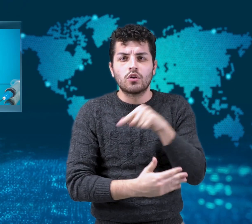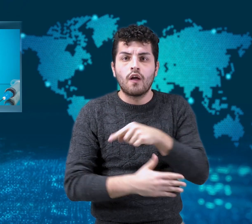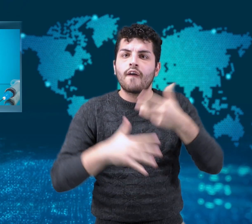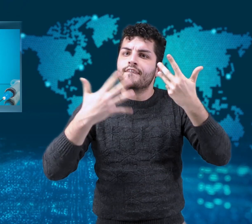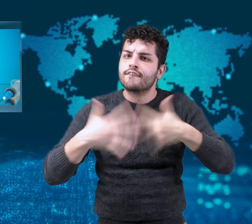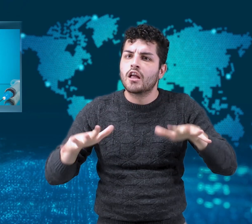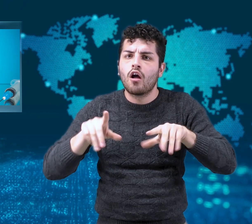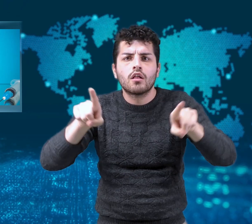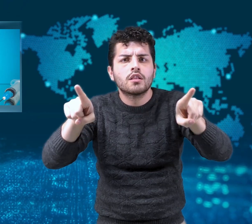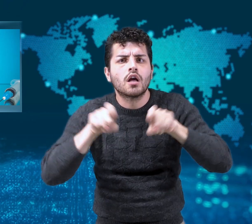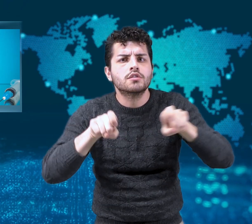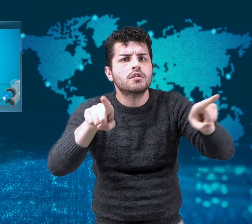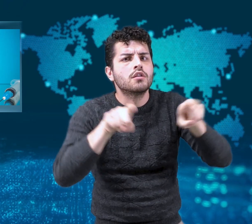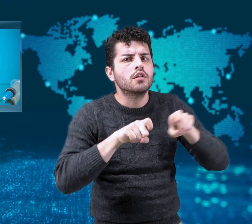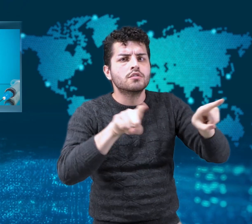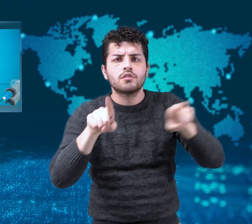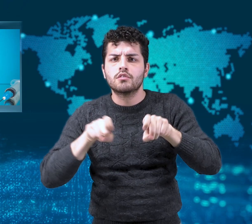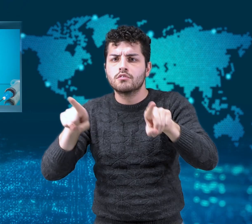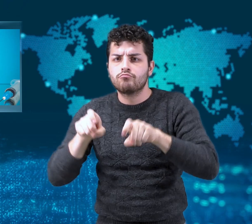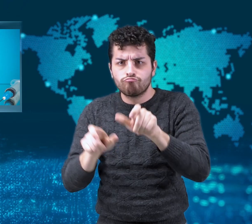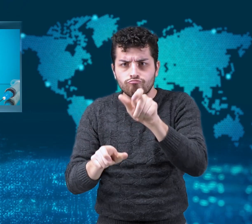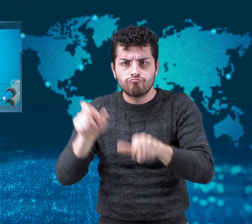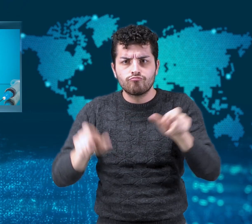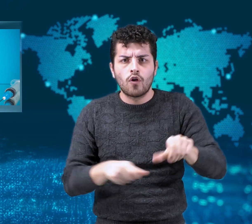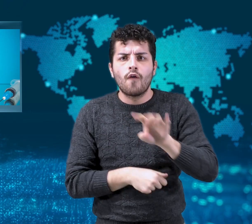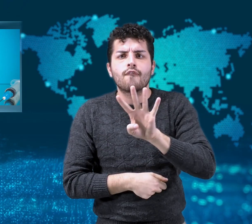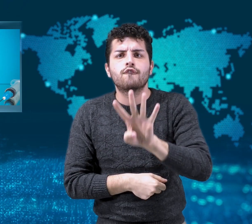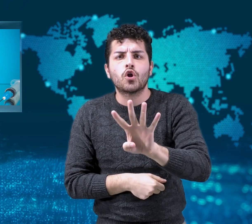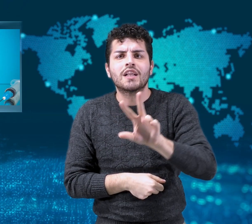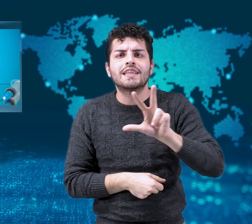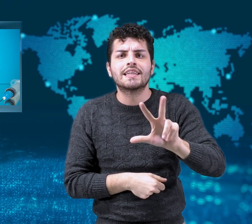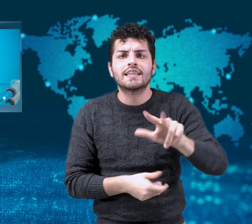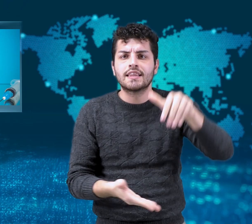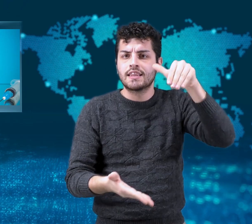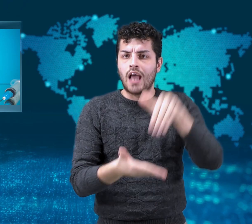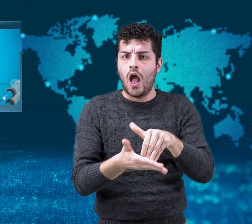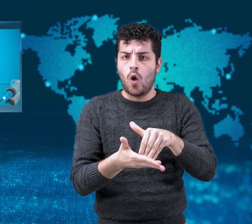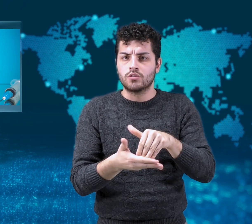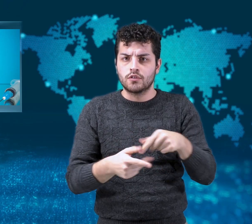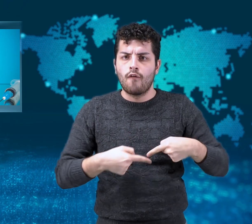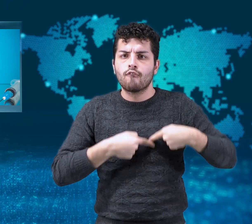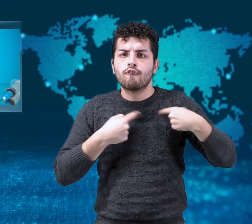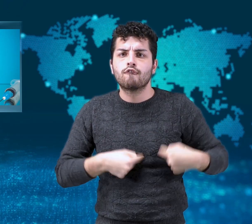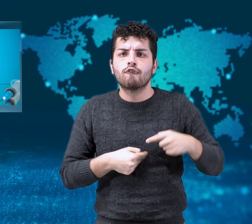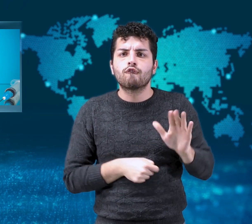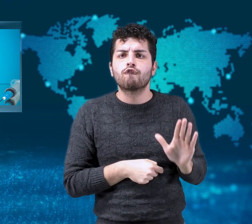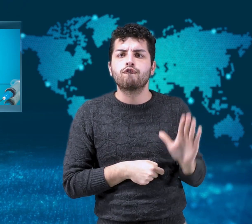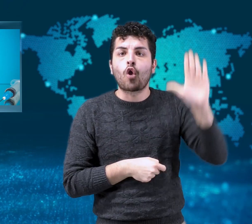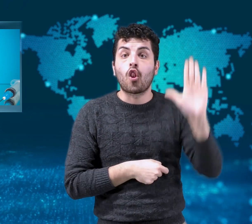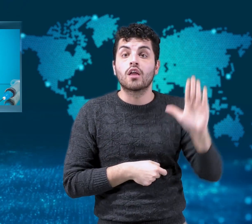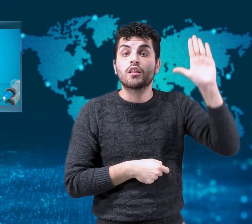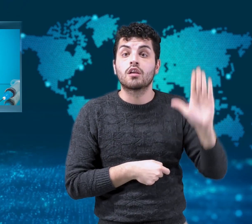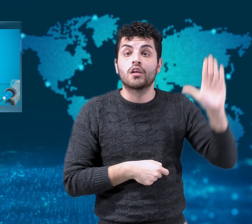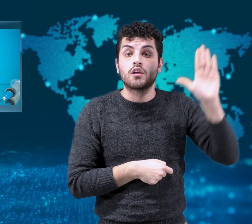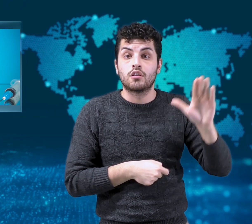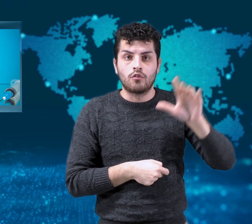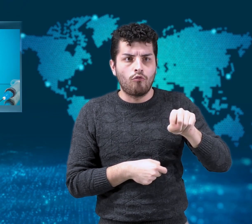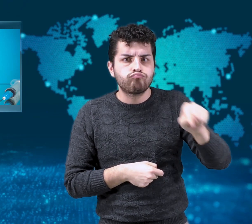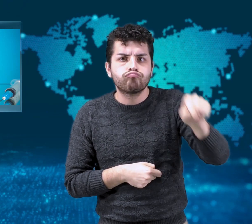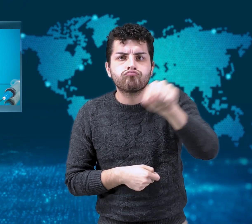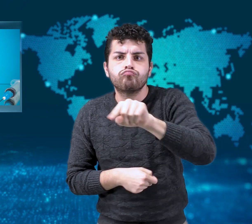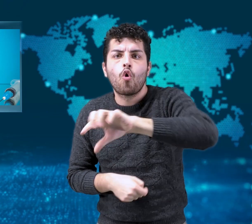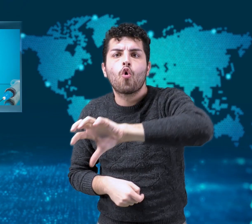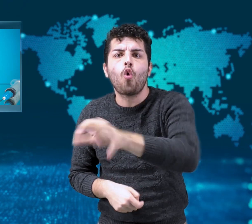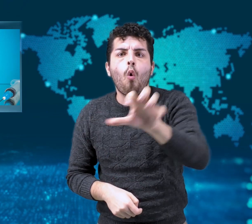Pfizer tested more than 43,000 volunteers across six different